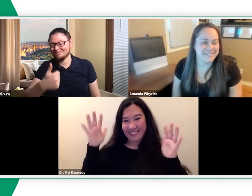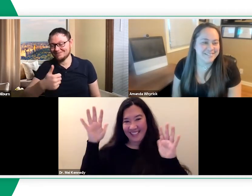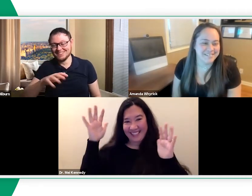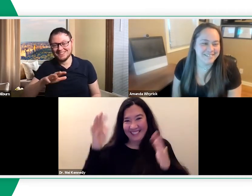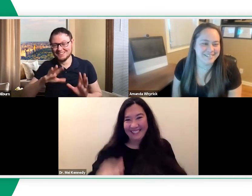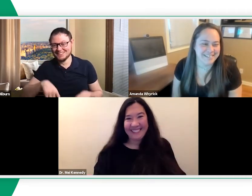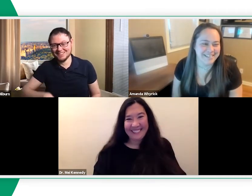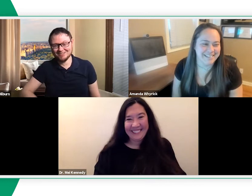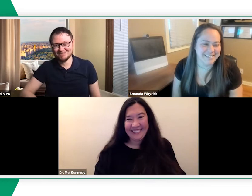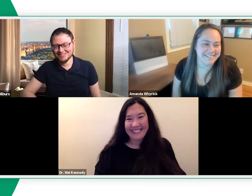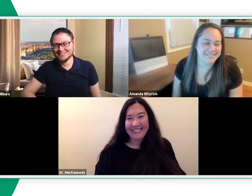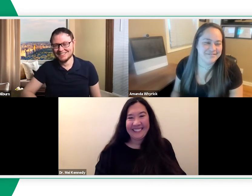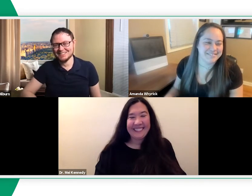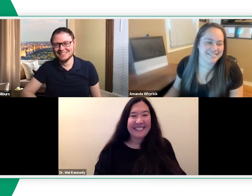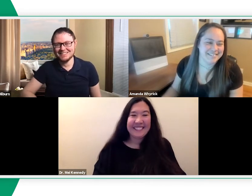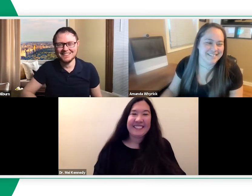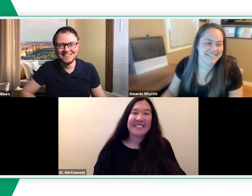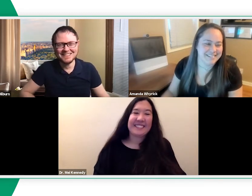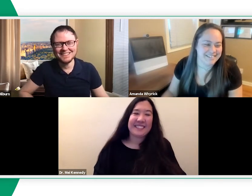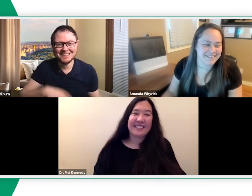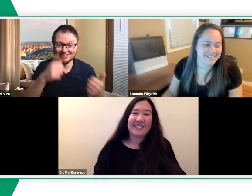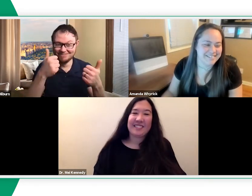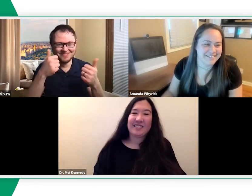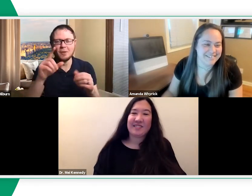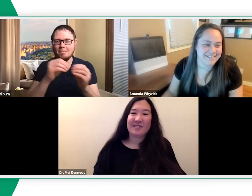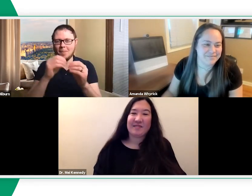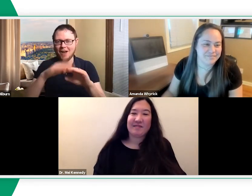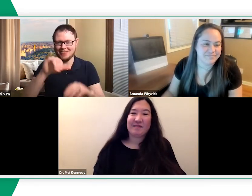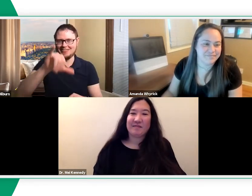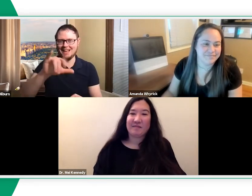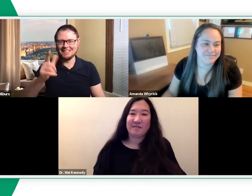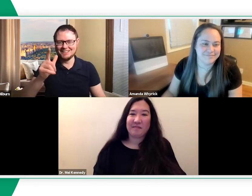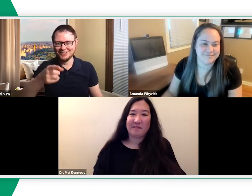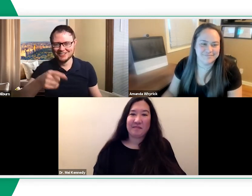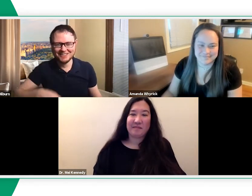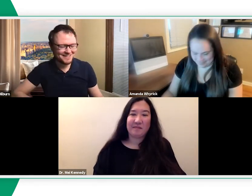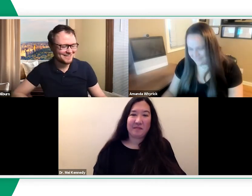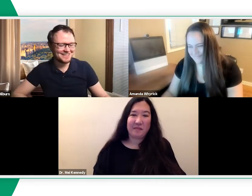That's wonderful. >>BRIAN MILBURN: Congratulations! That's fantastic.